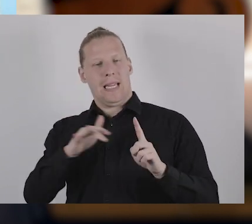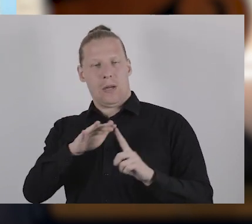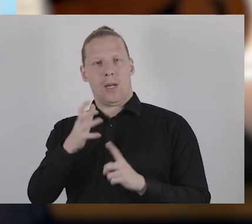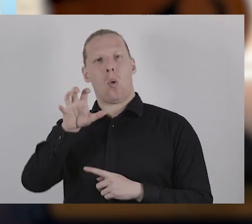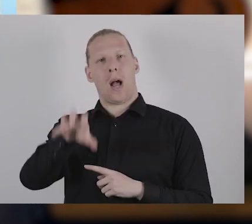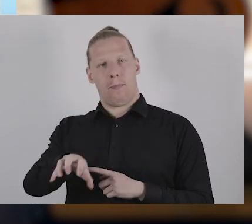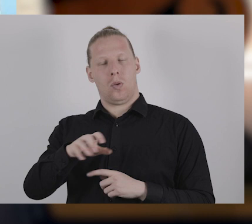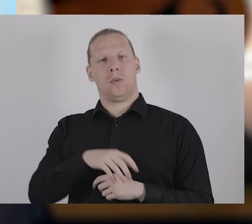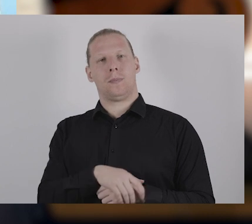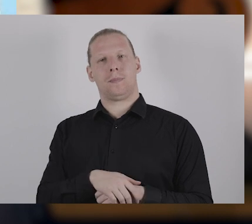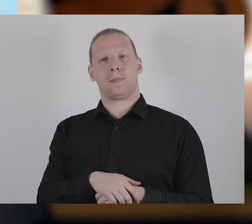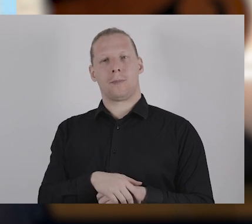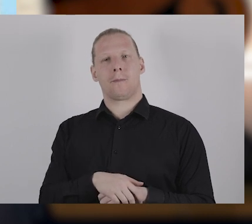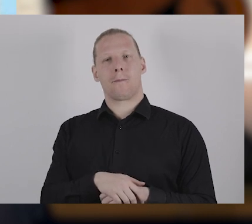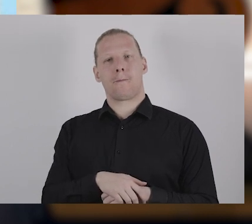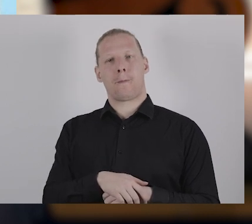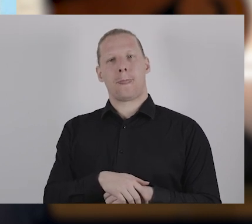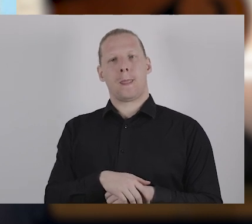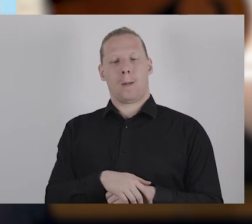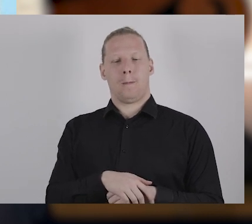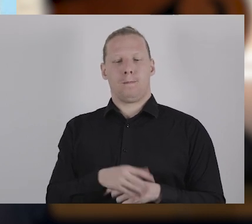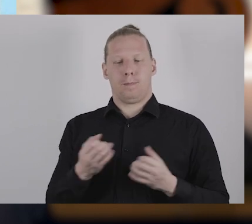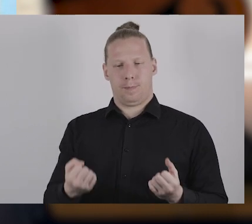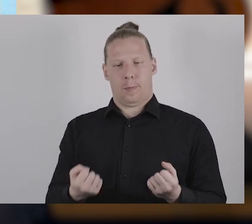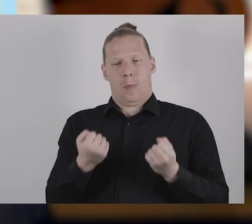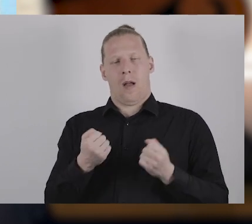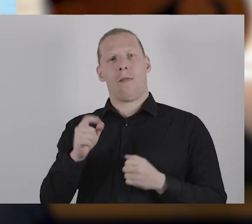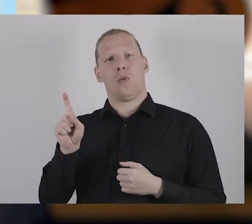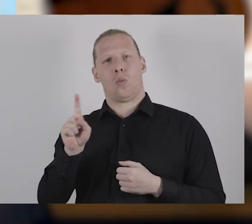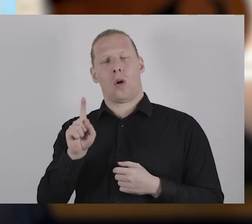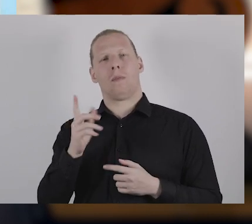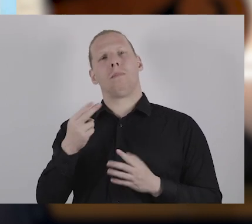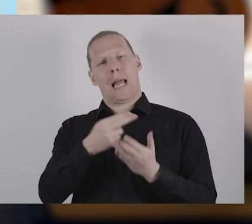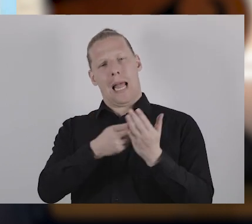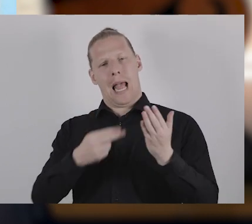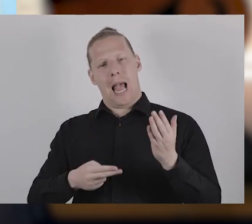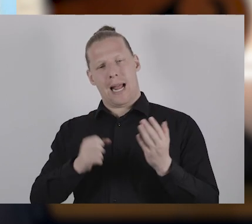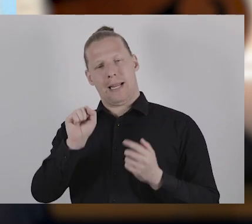One of the most powerful and enduring qualities of our arts and culture are the links they create between